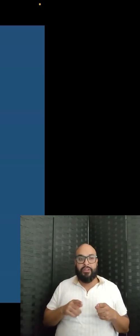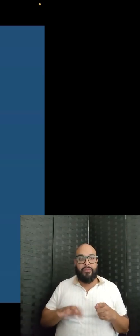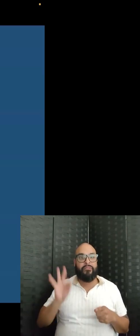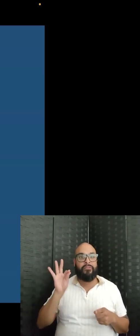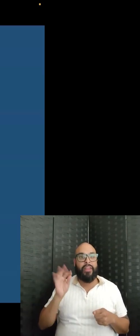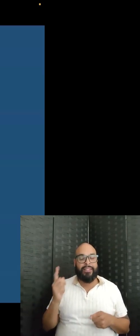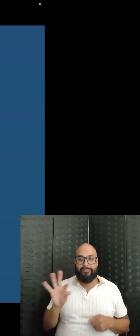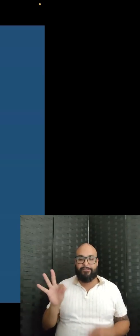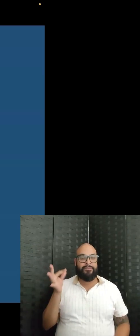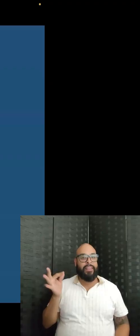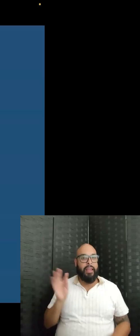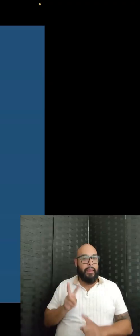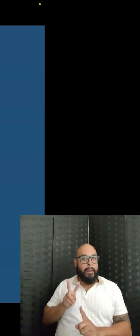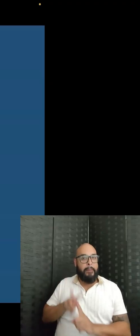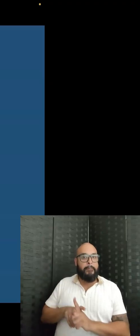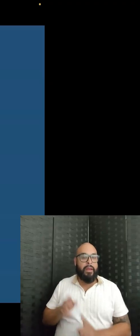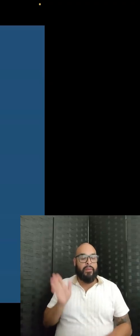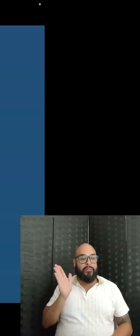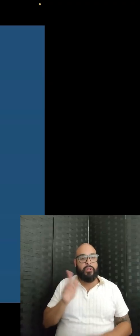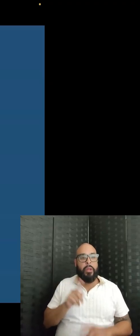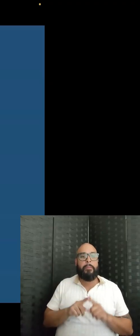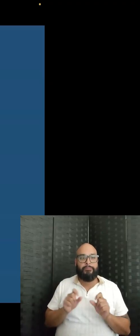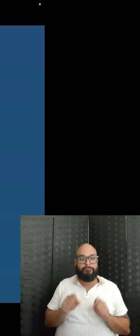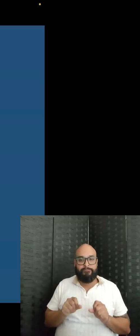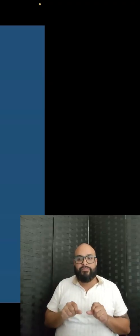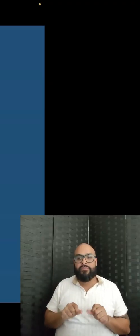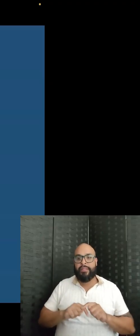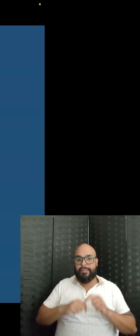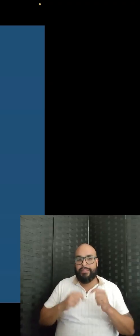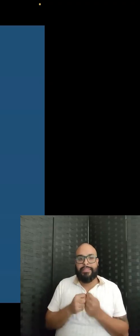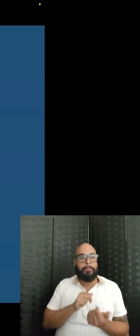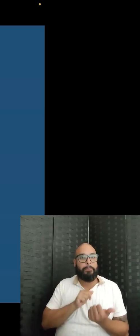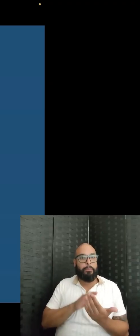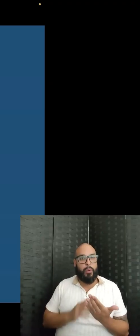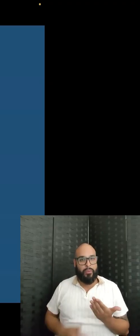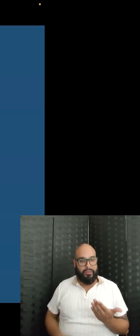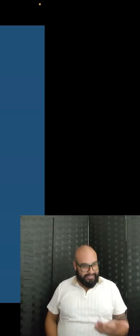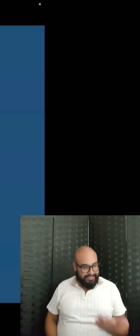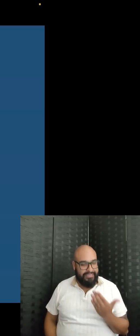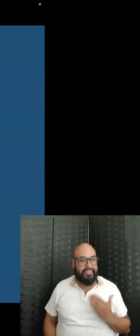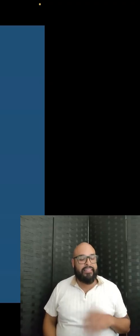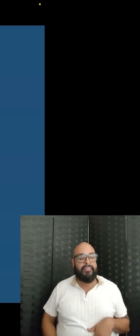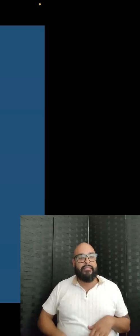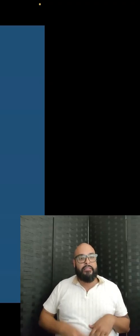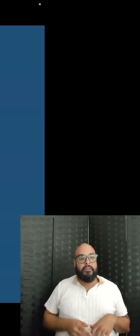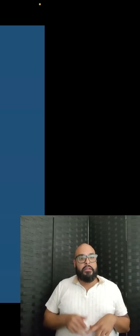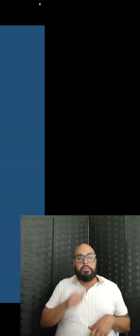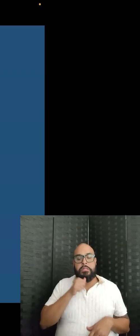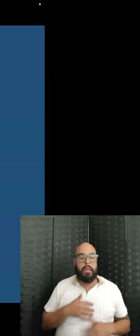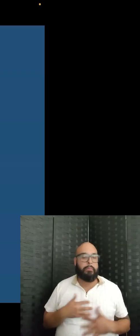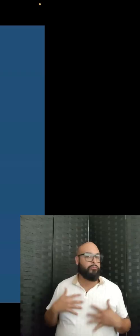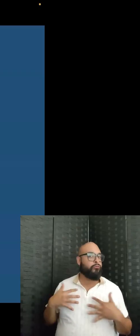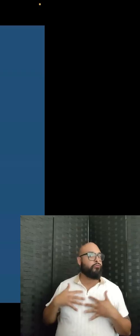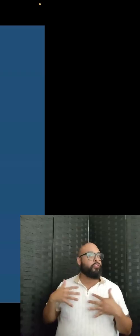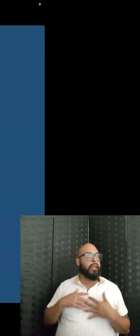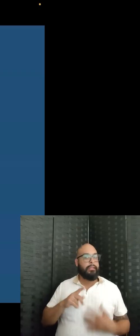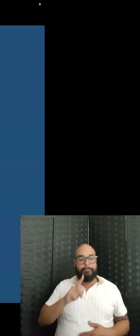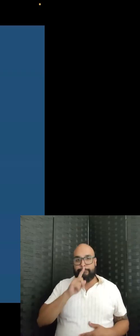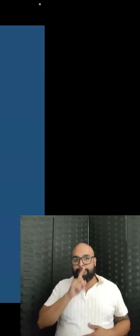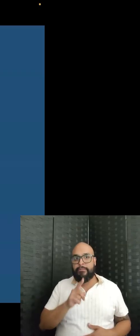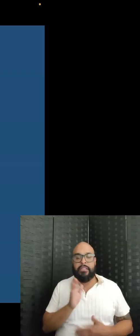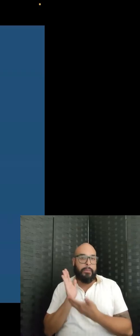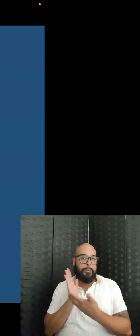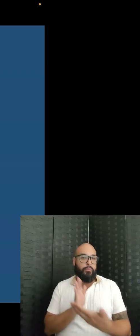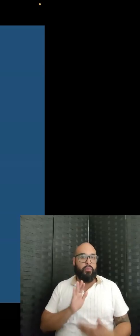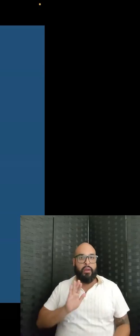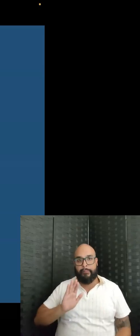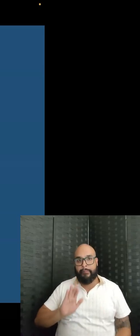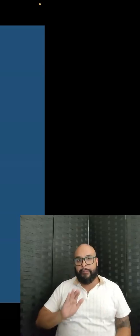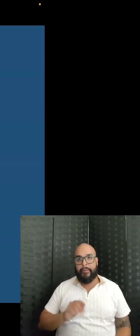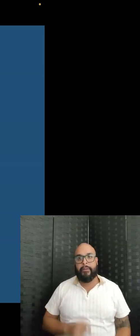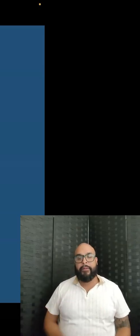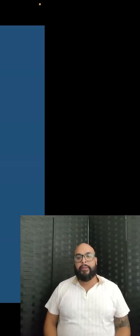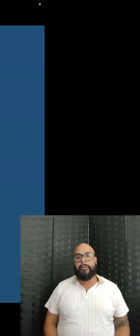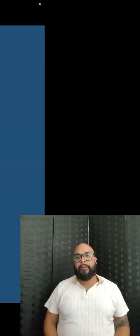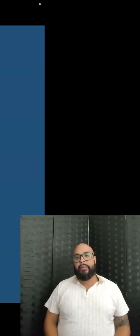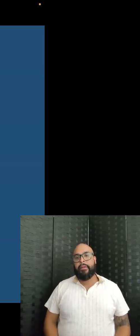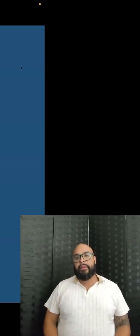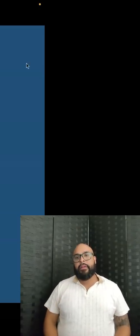But just, you know, that team approach, not being afraid to really, you know, bring your experience and your